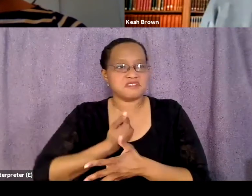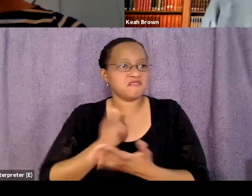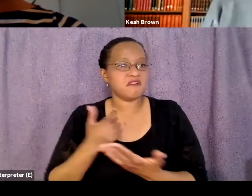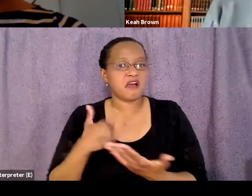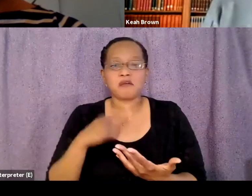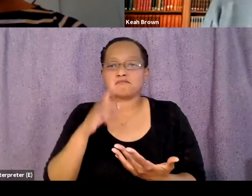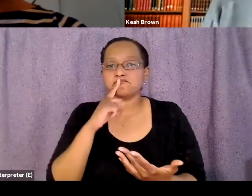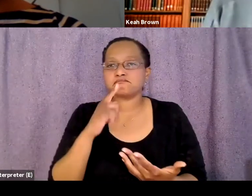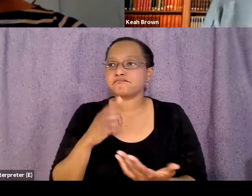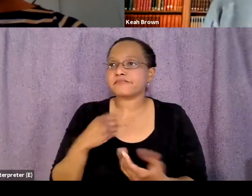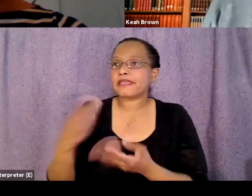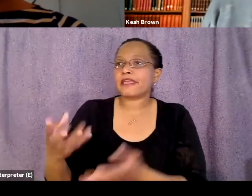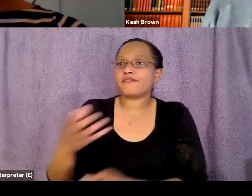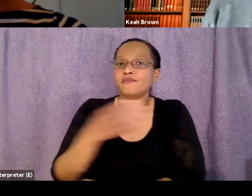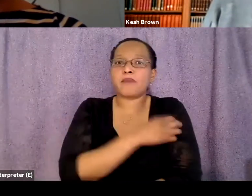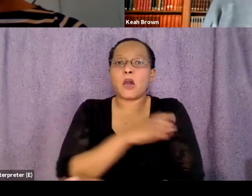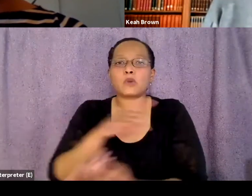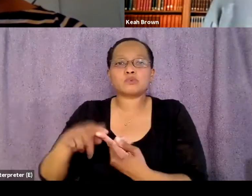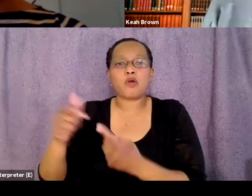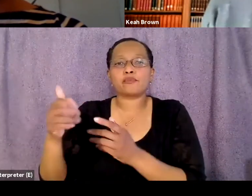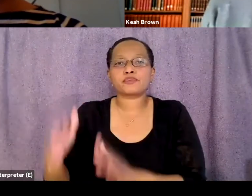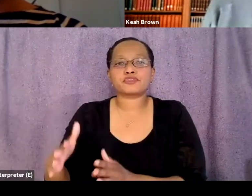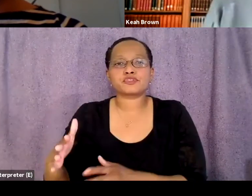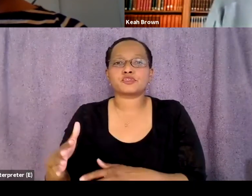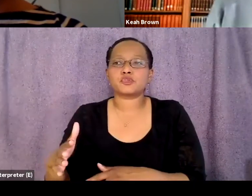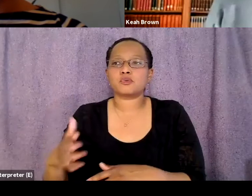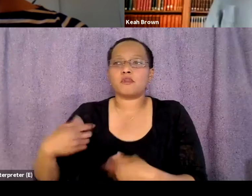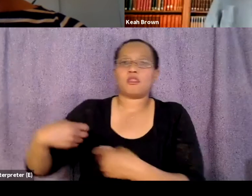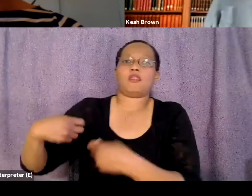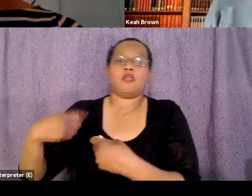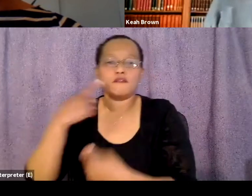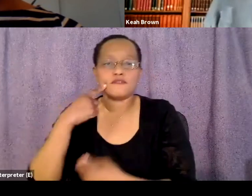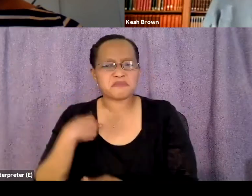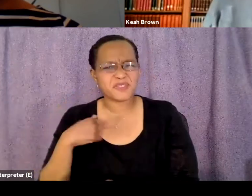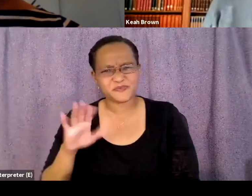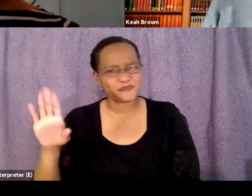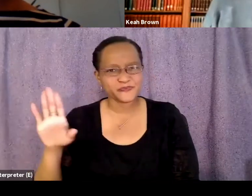someone else that power to do that, for me, as long as I'm showing up for my full self